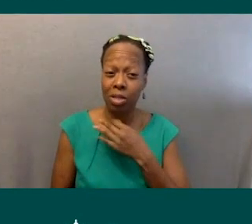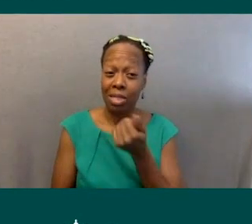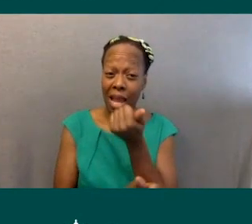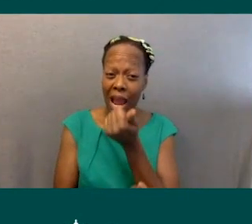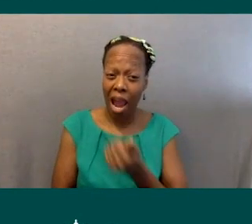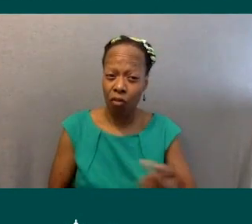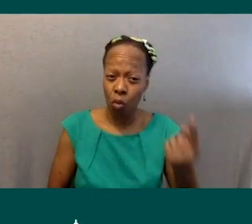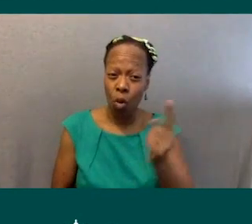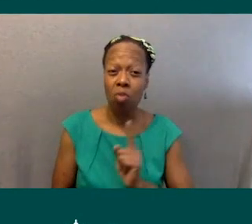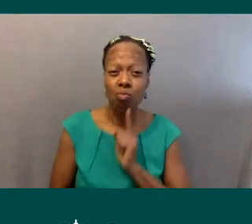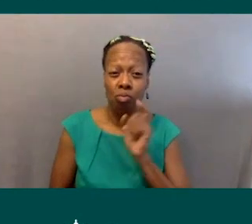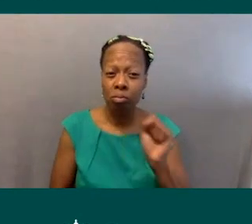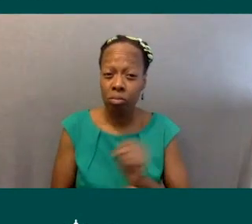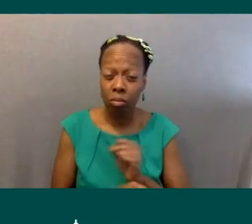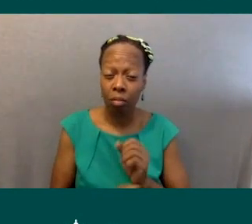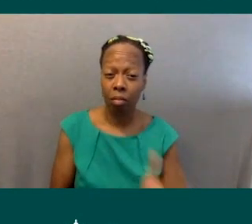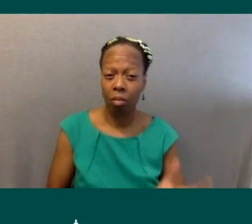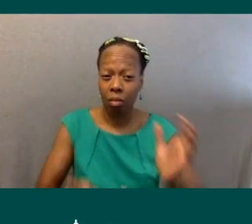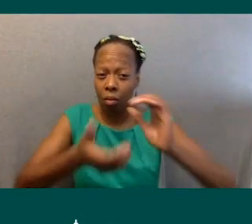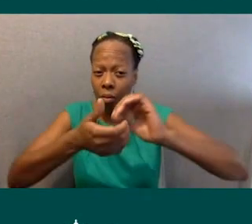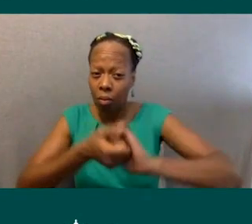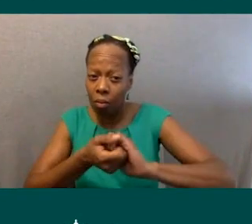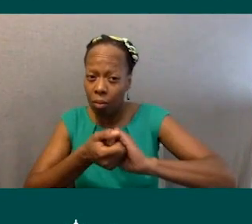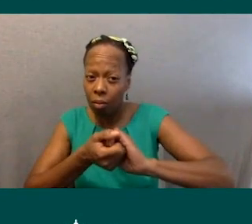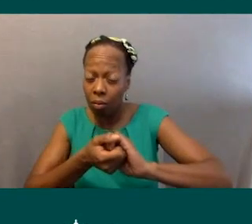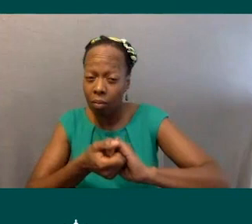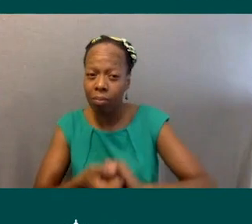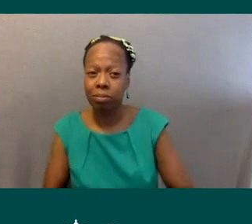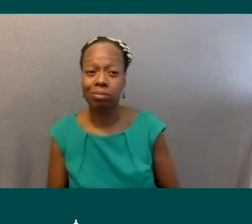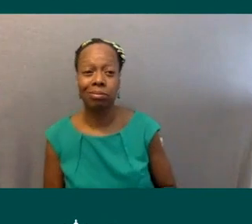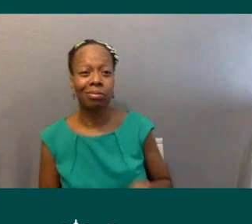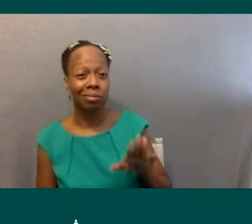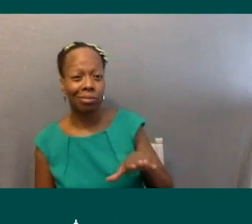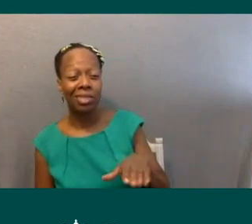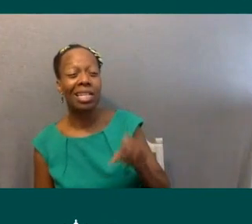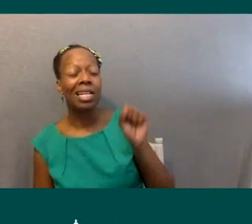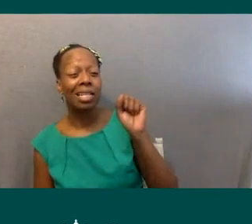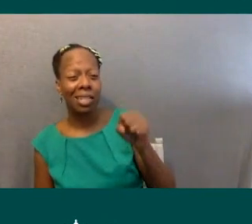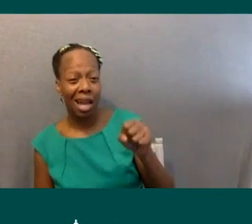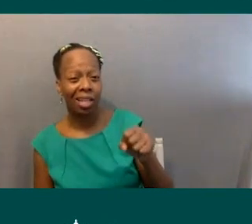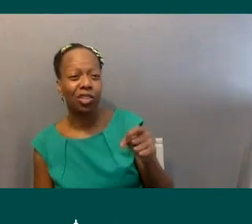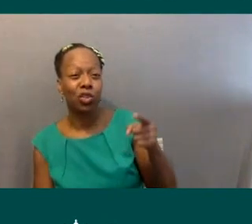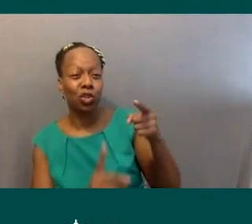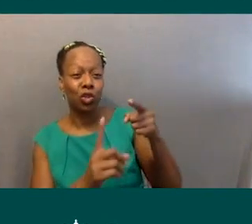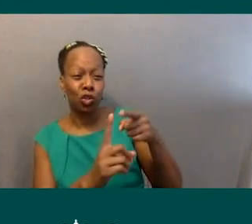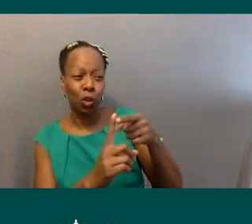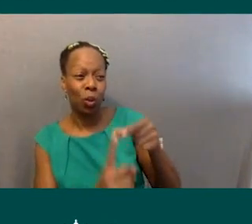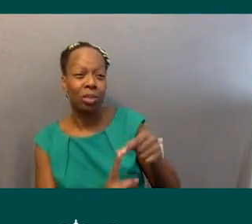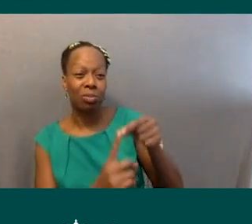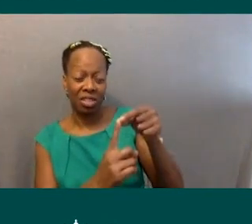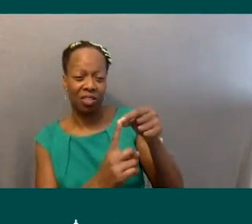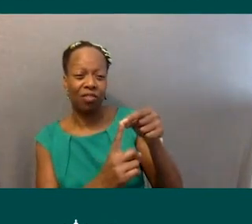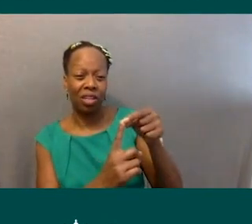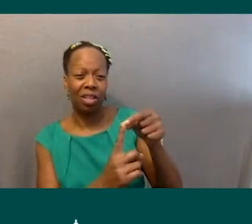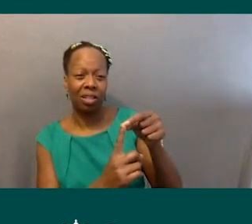Yes, to various extents. So we're located at Columbia's Medical Center